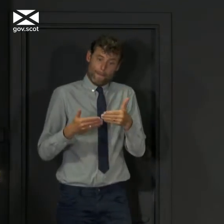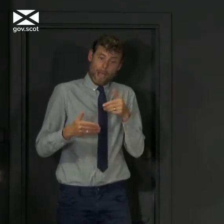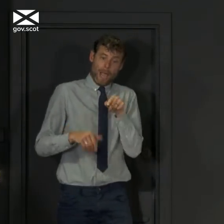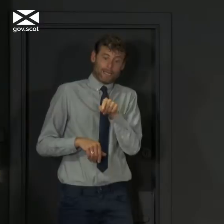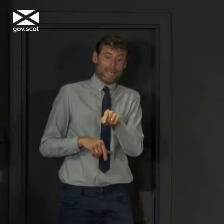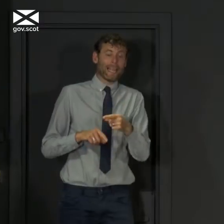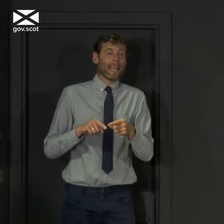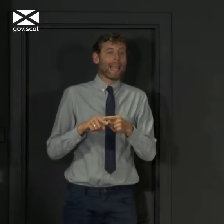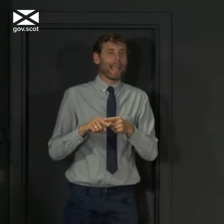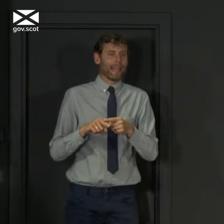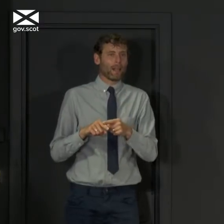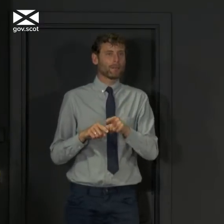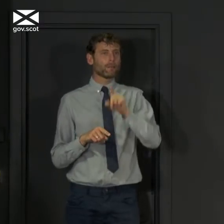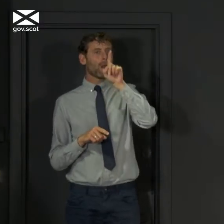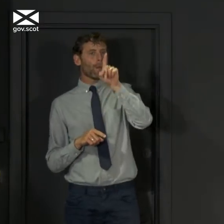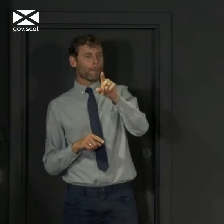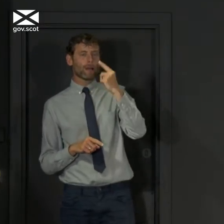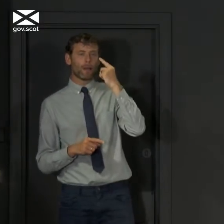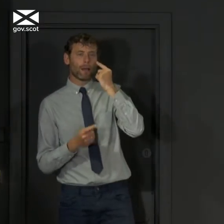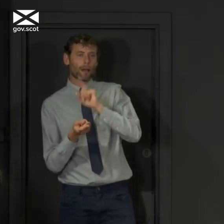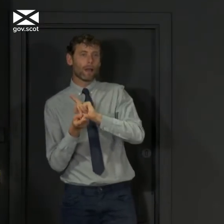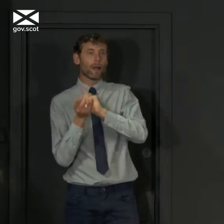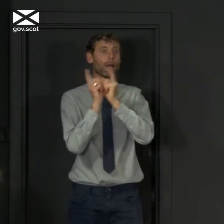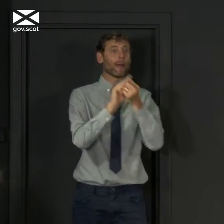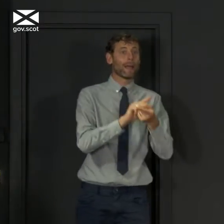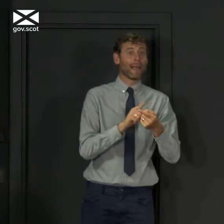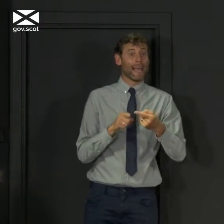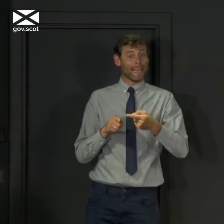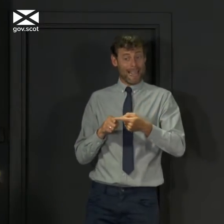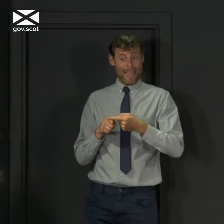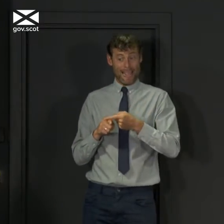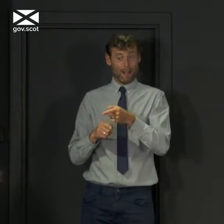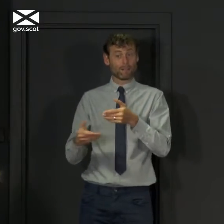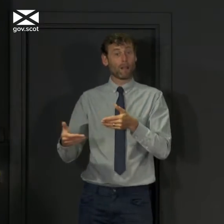that the other way around right now, England is lagging behind Scotland in the suppression